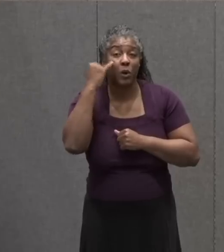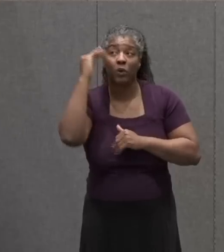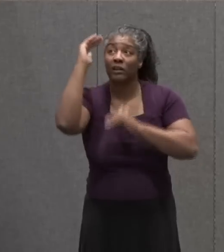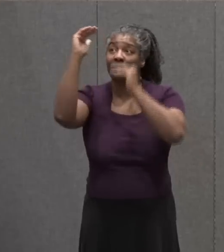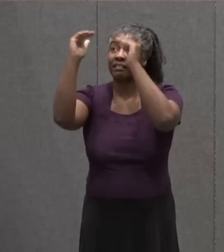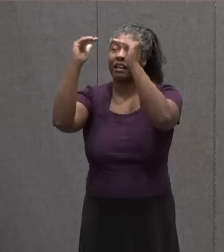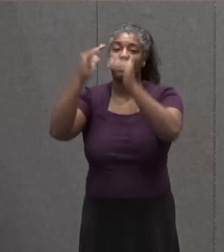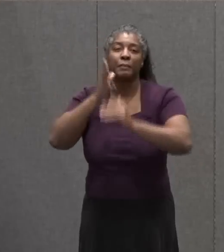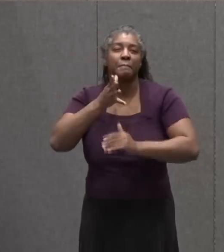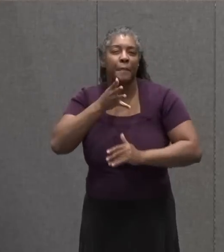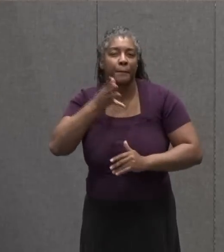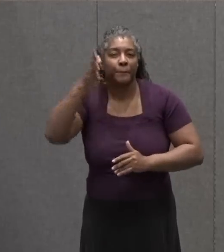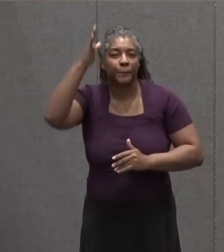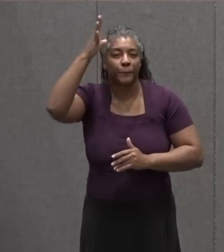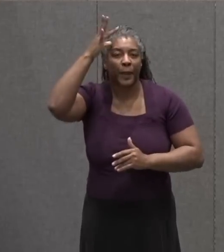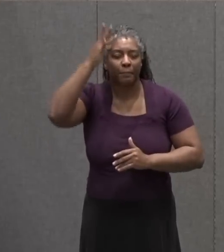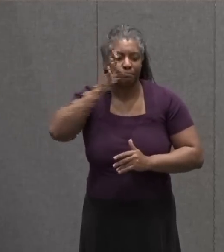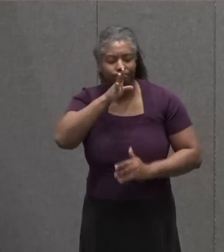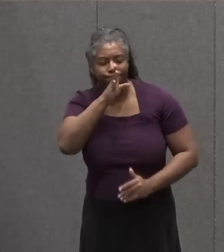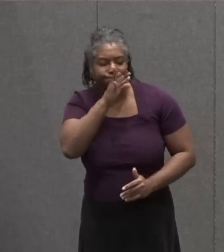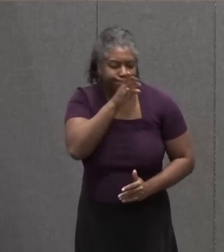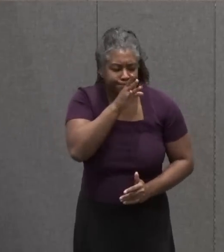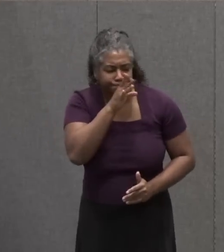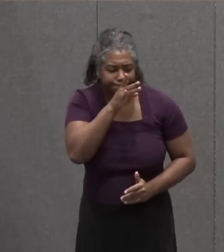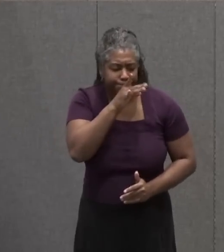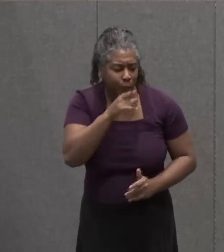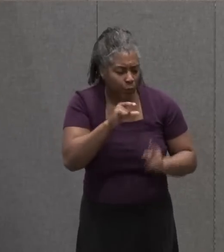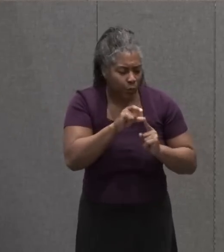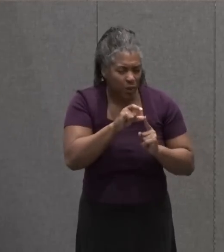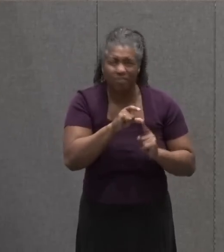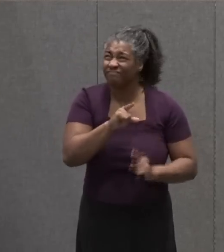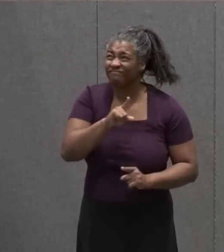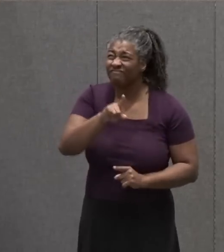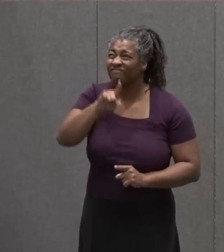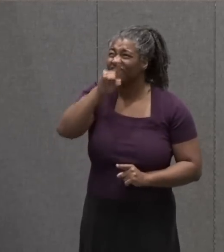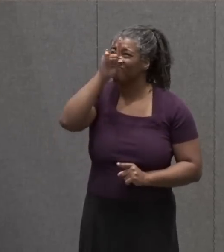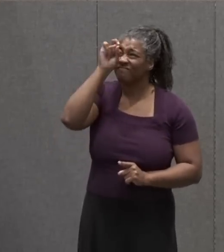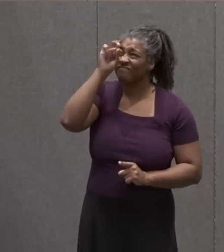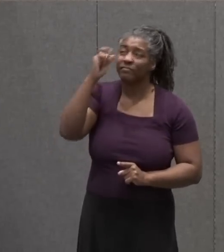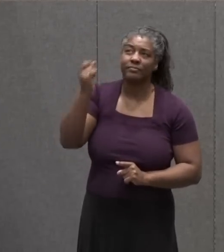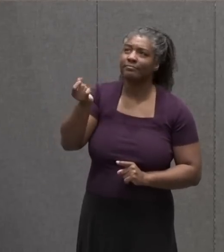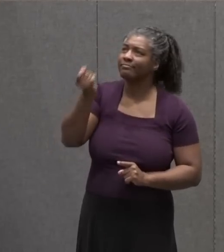of what your words mean. Maybe you can make a story using some of your new words.